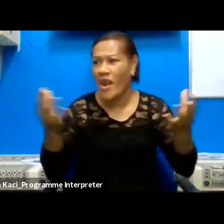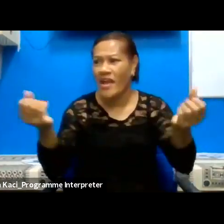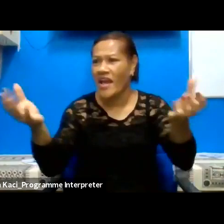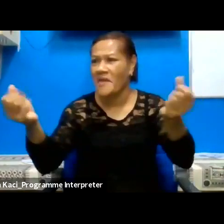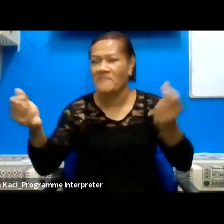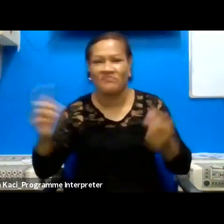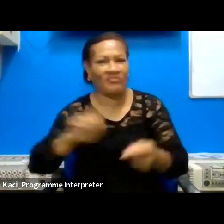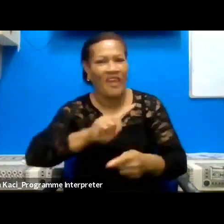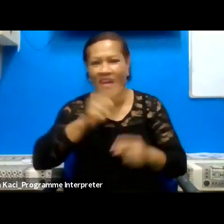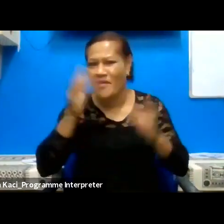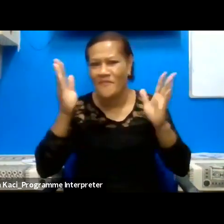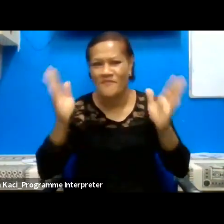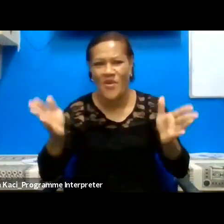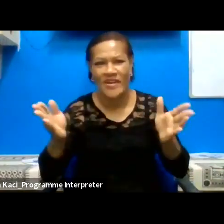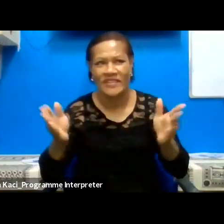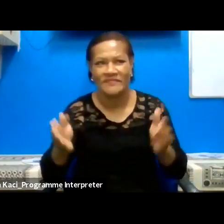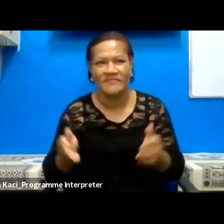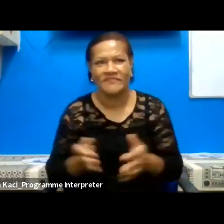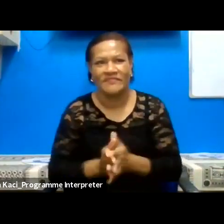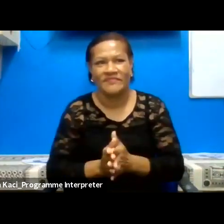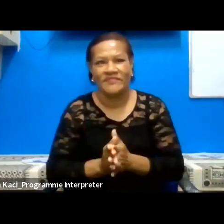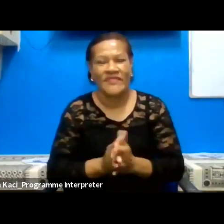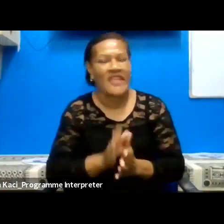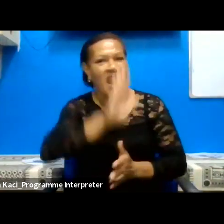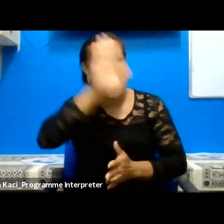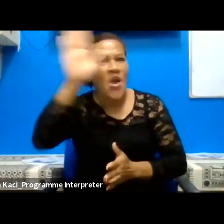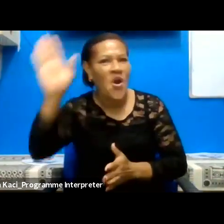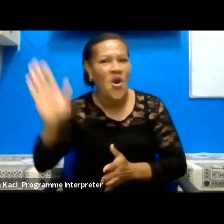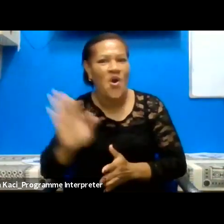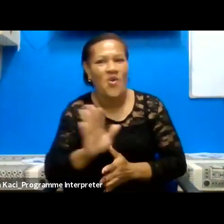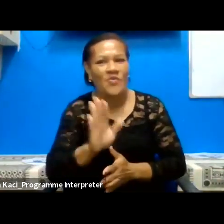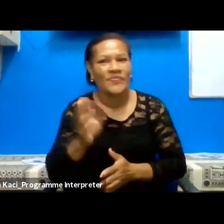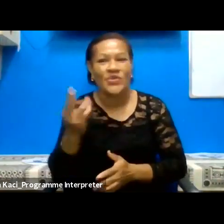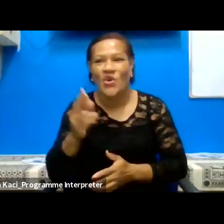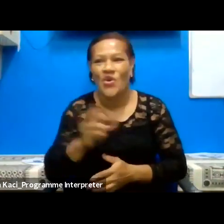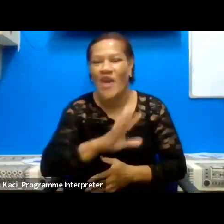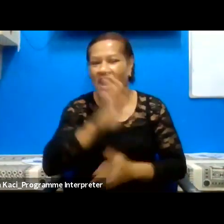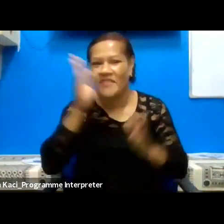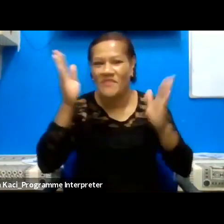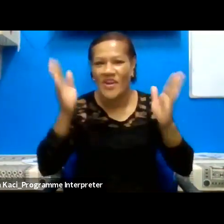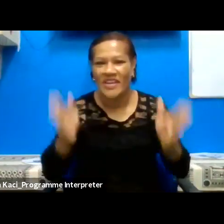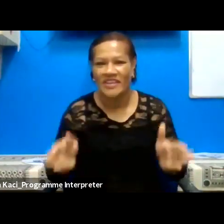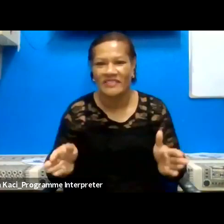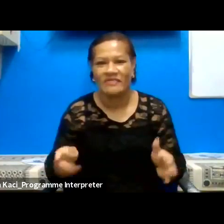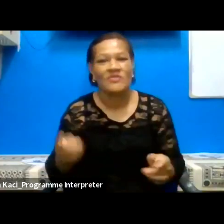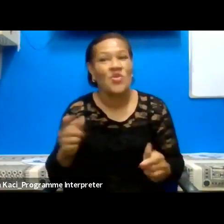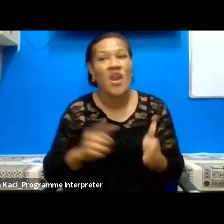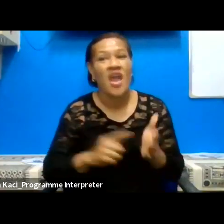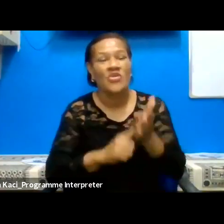example, by making sure that all meetings and documents are